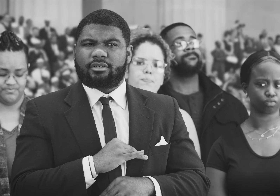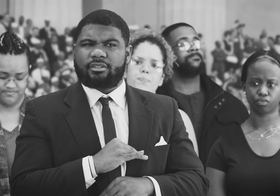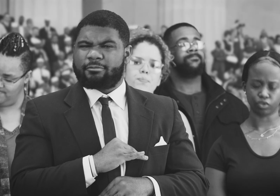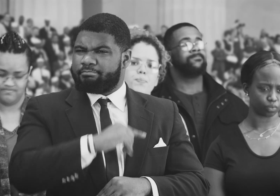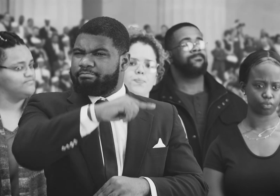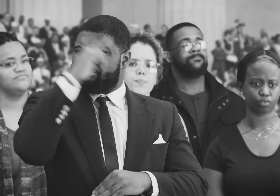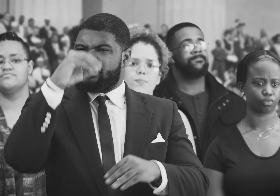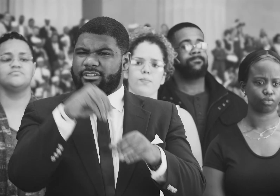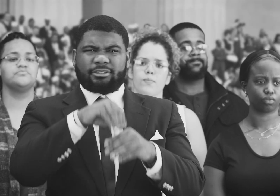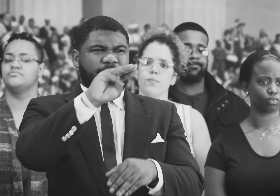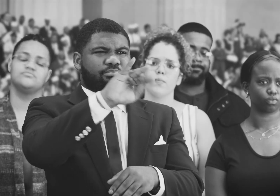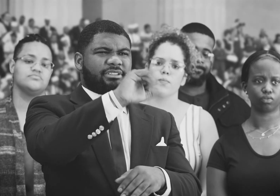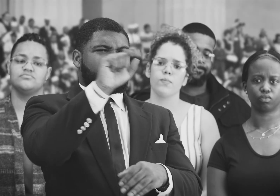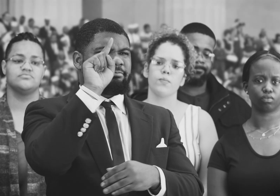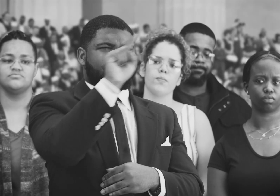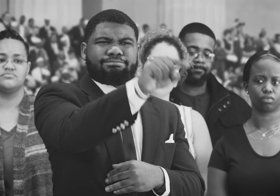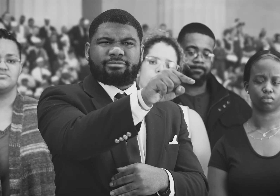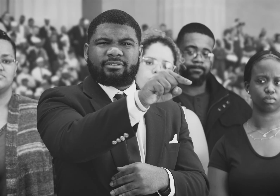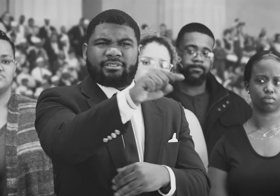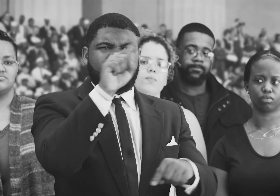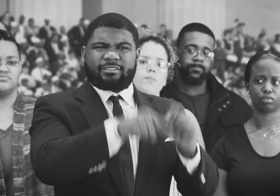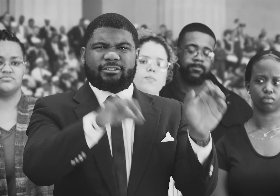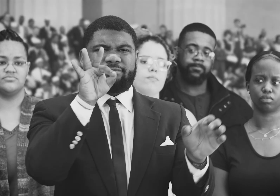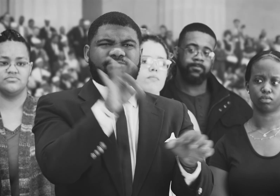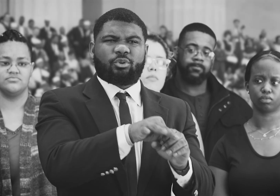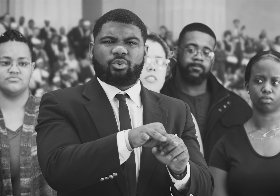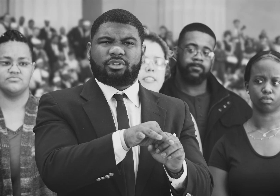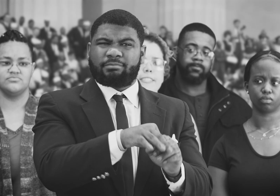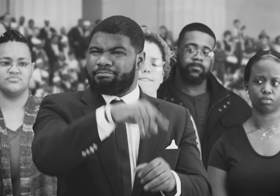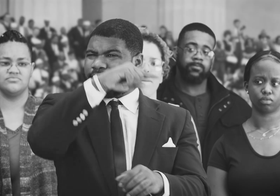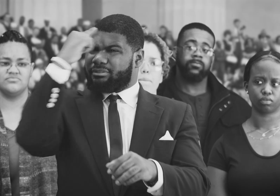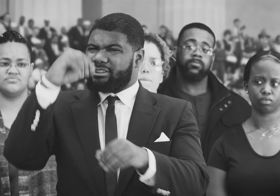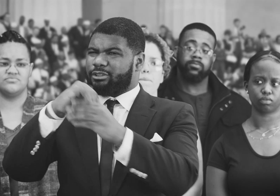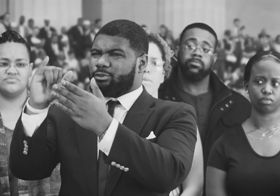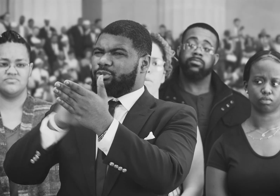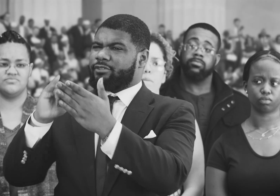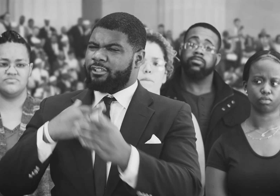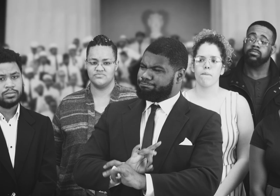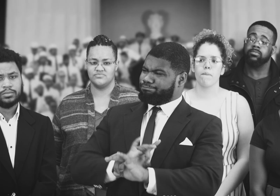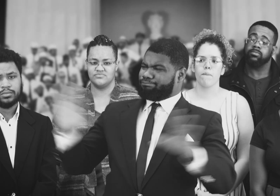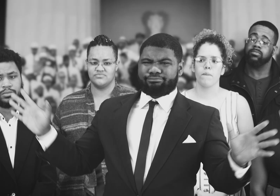We cannot be satisfied as long as a black individual in Mississippi cannot vote and a black individual in New York believes he has nothing